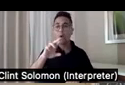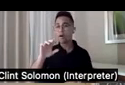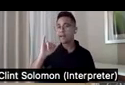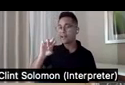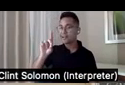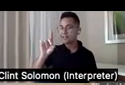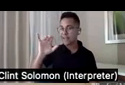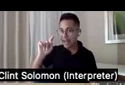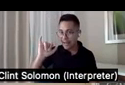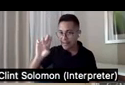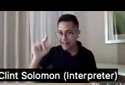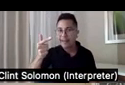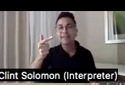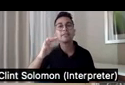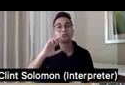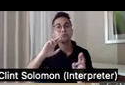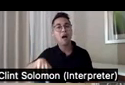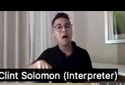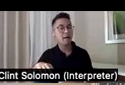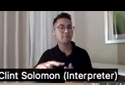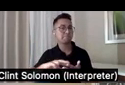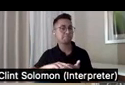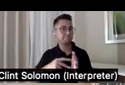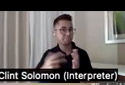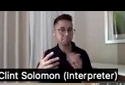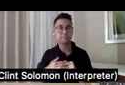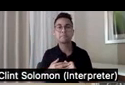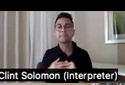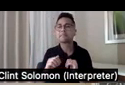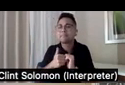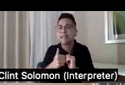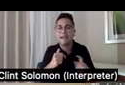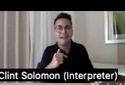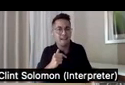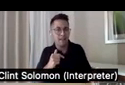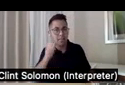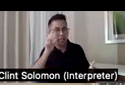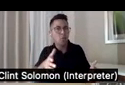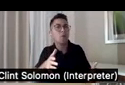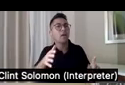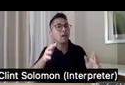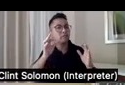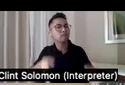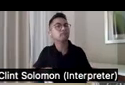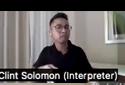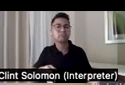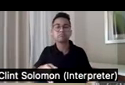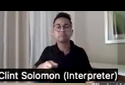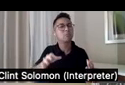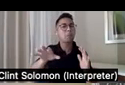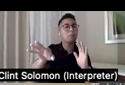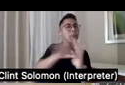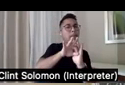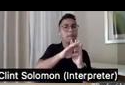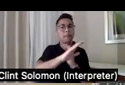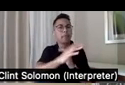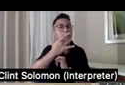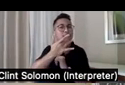so this is how the child will make the selection of the preferred option will they simply